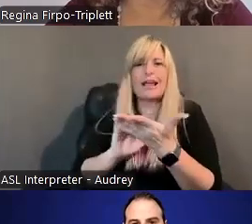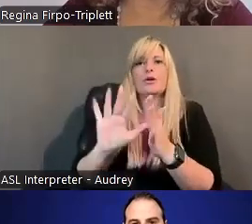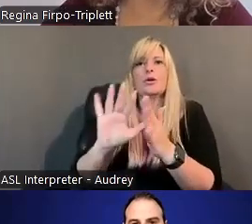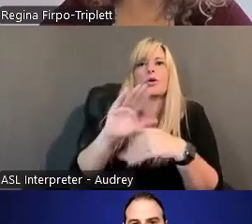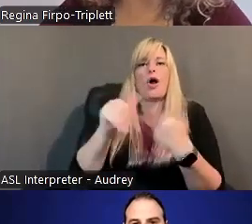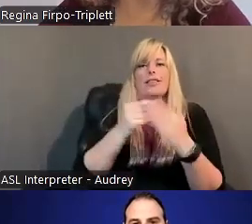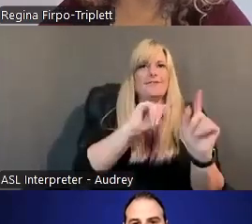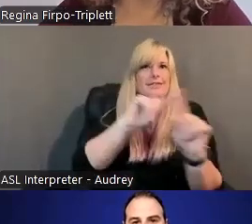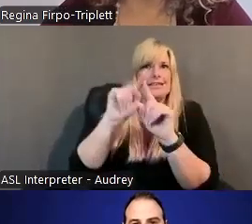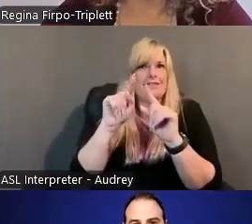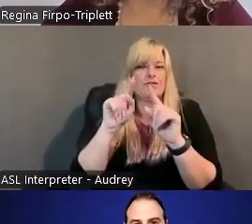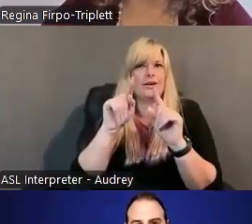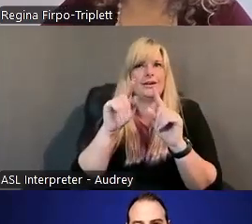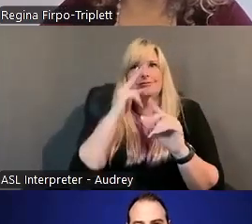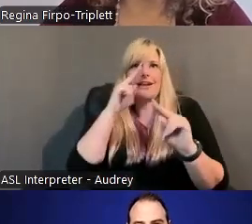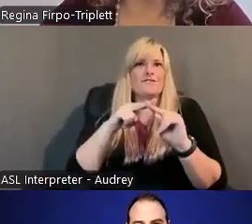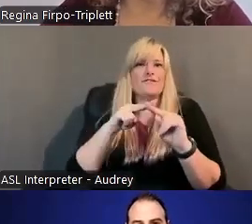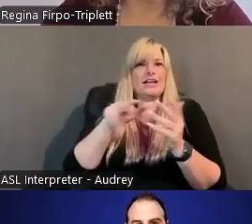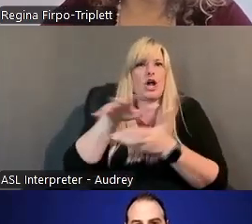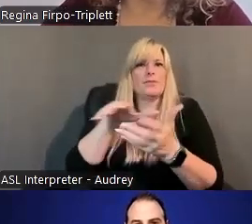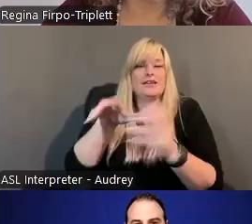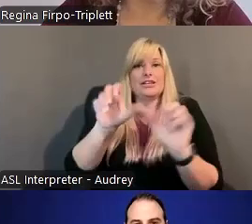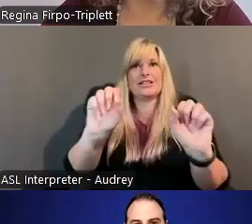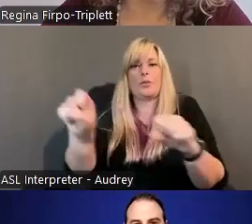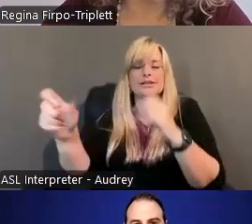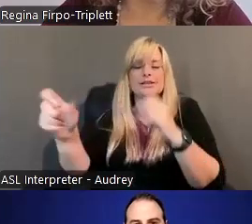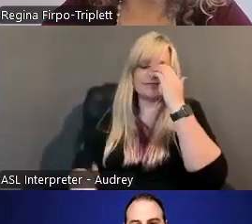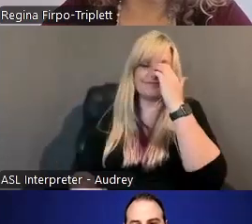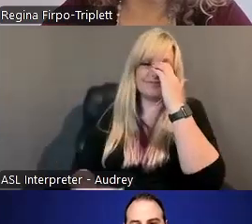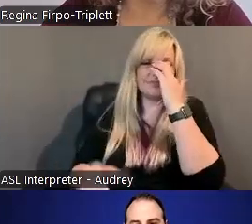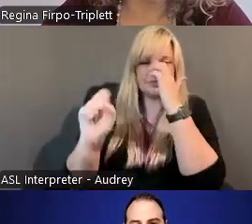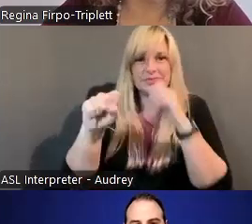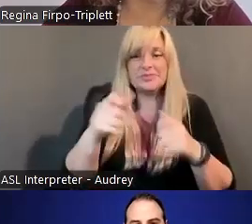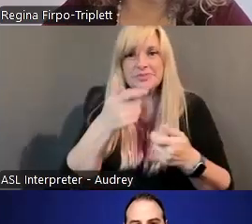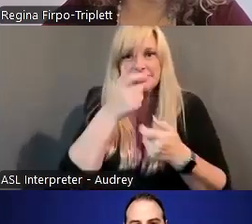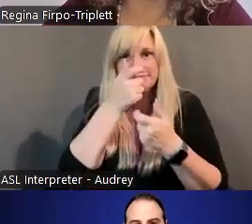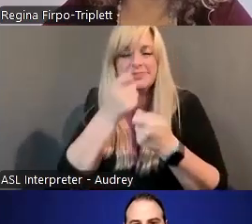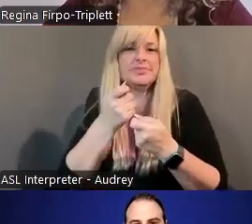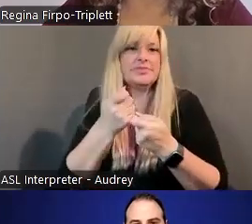can happen there. So yeah, I think it's kind of an interesting snapshot. It's a